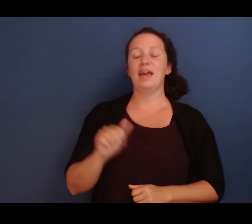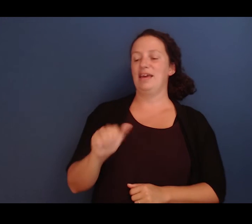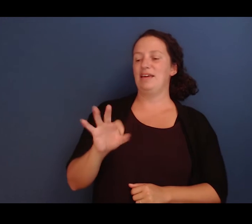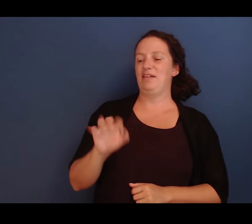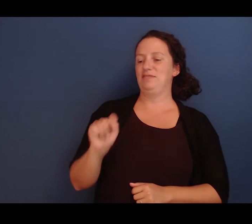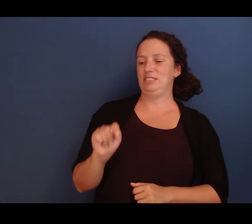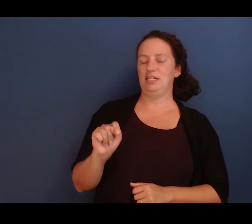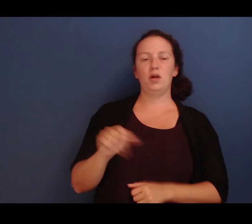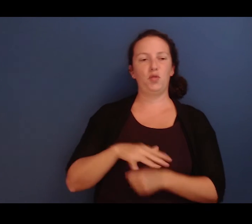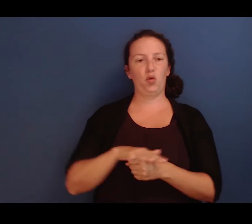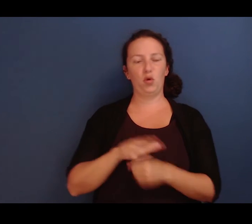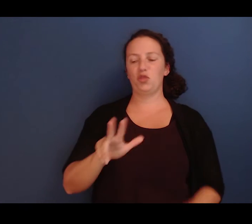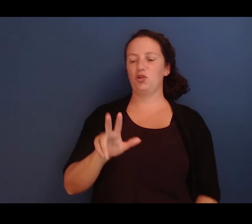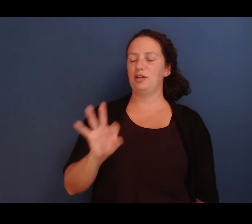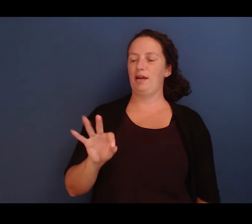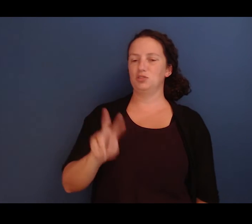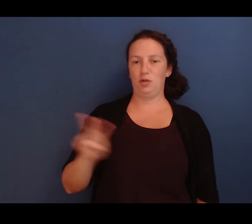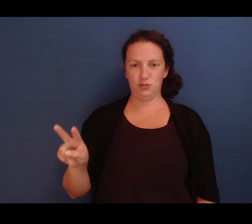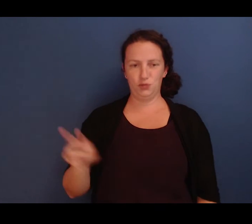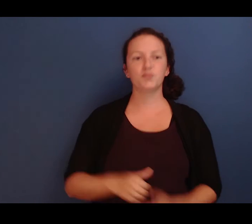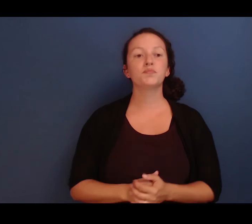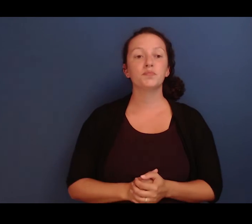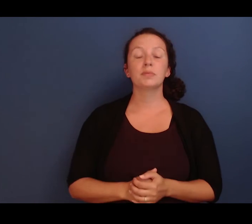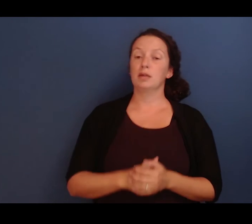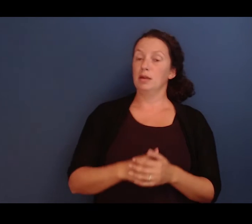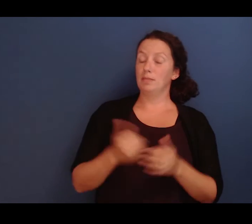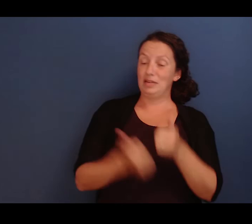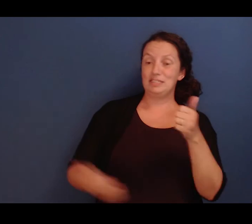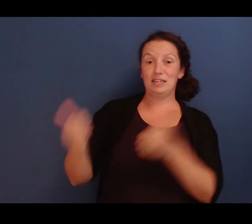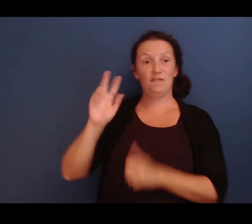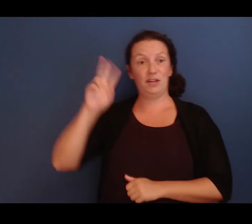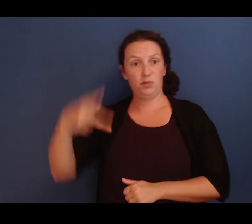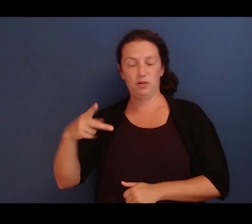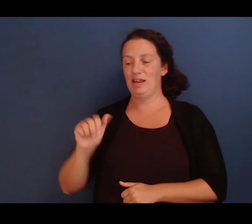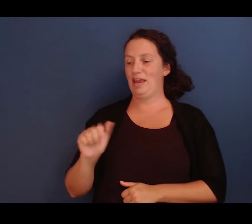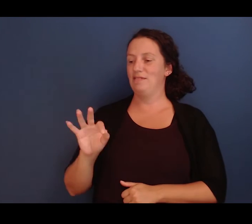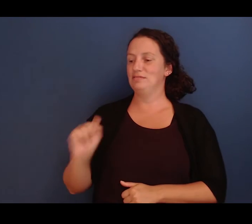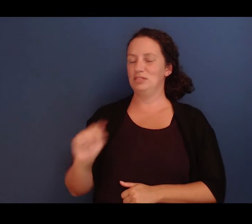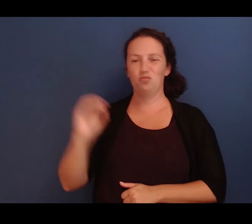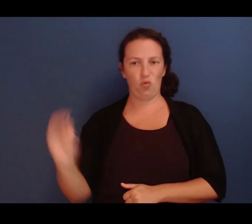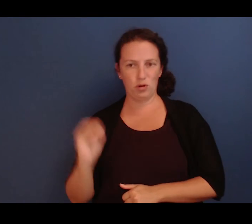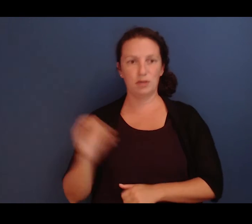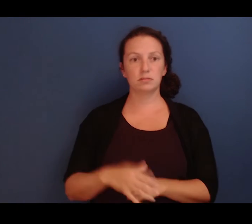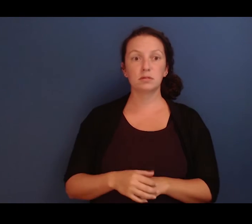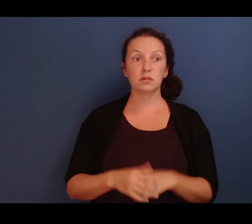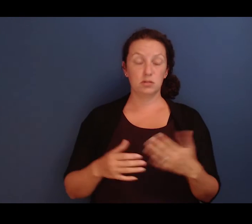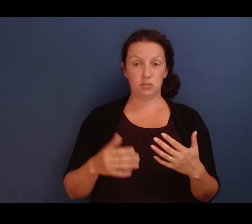3922, as well as the Executive Vice President of AFT-Oregon. By the time you see this, I'll